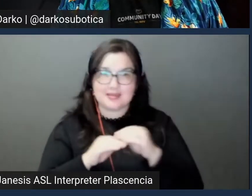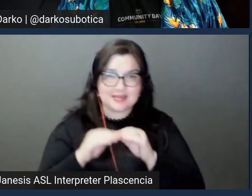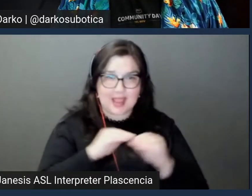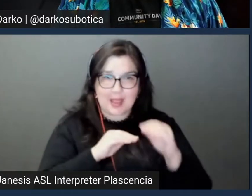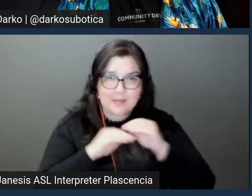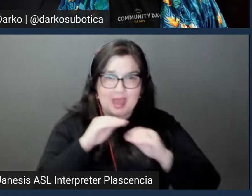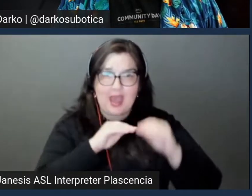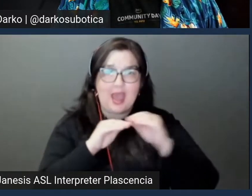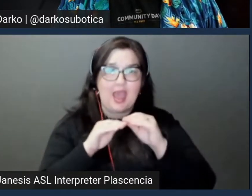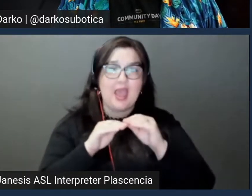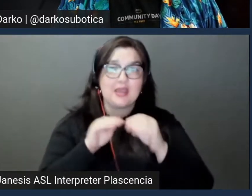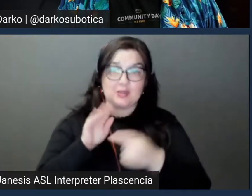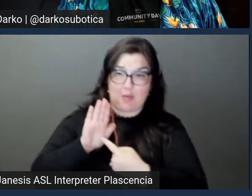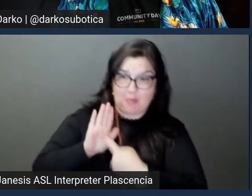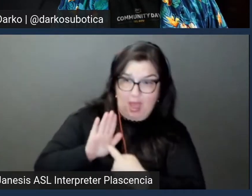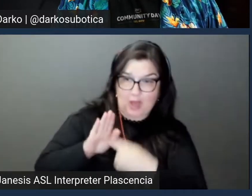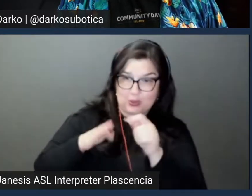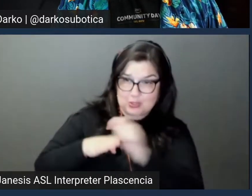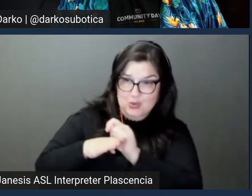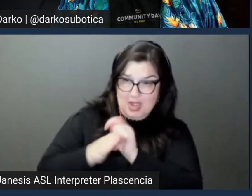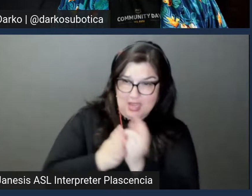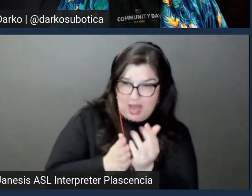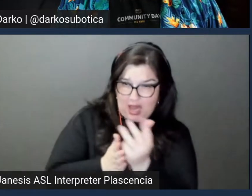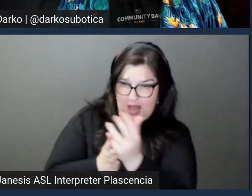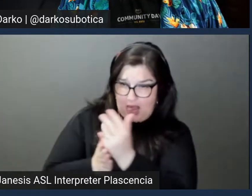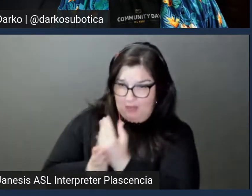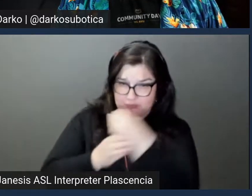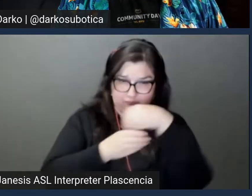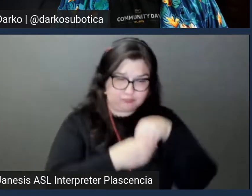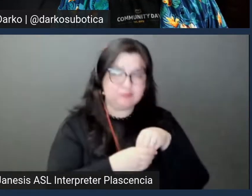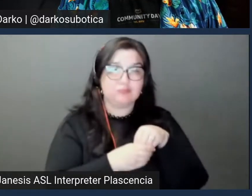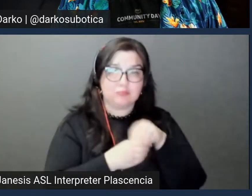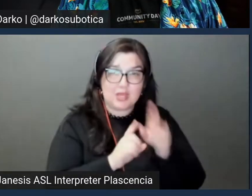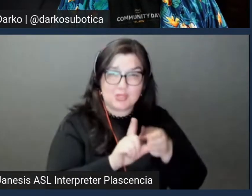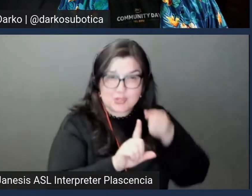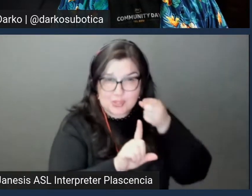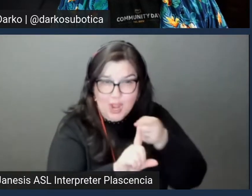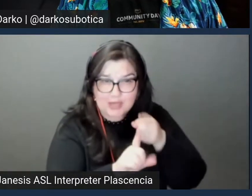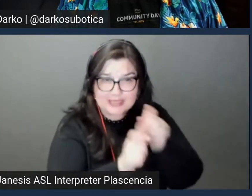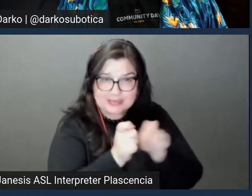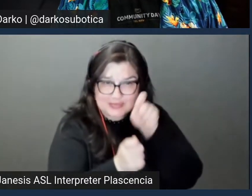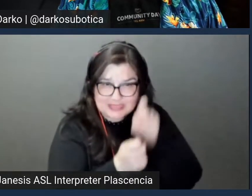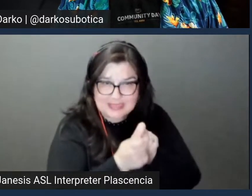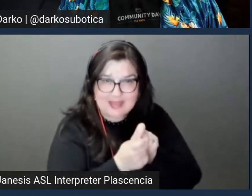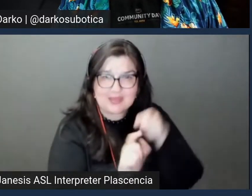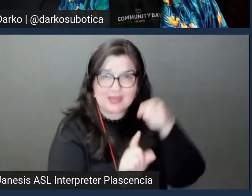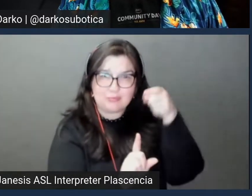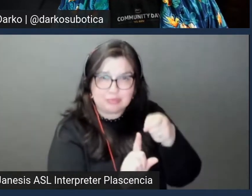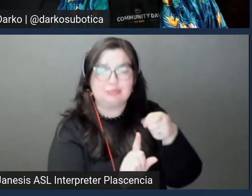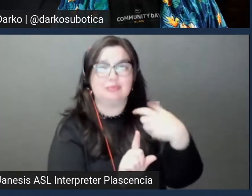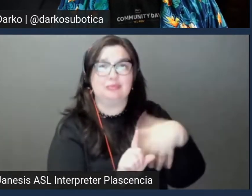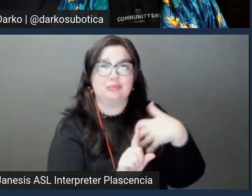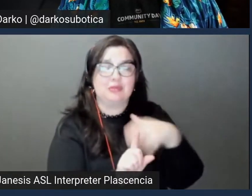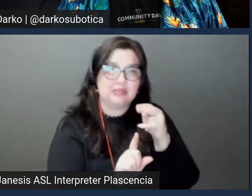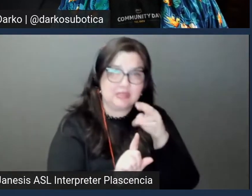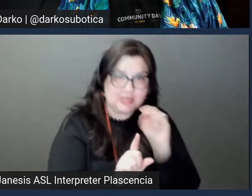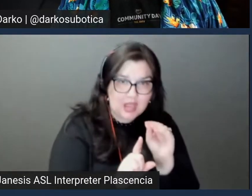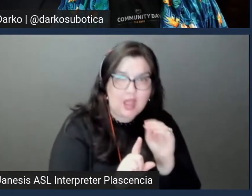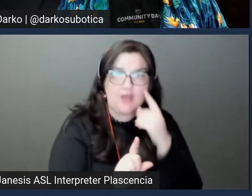from training to be able to make it target specific, so they can target in this case the Panorama appliance.